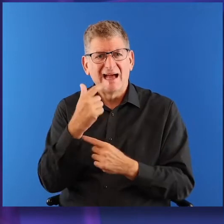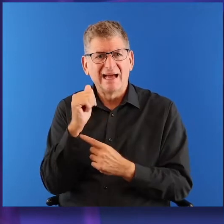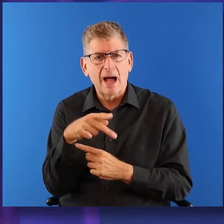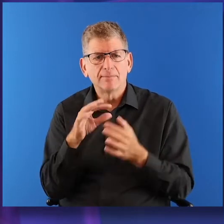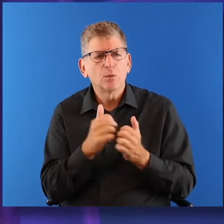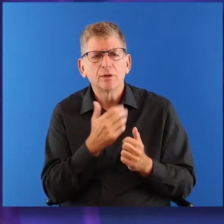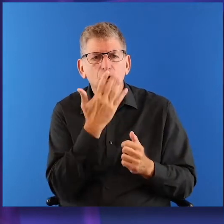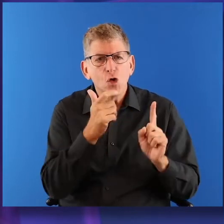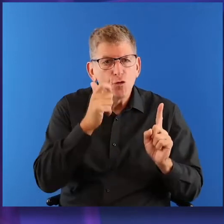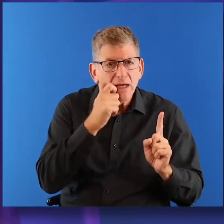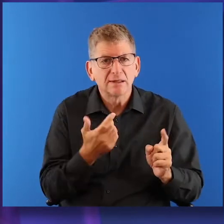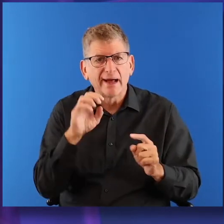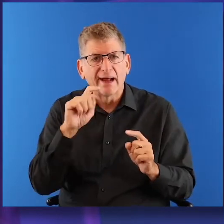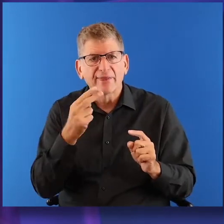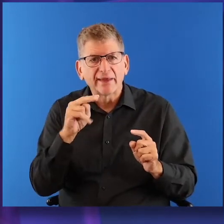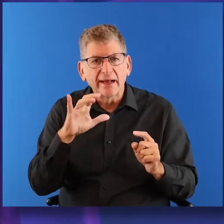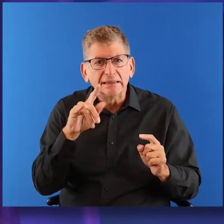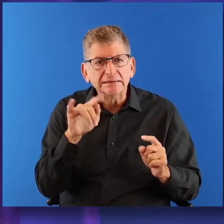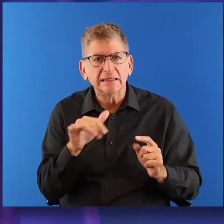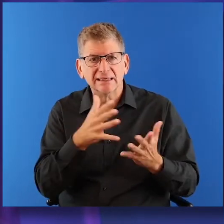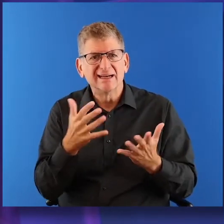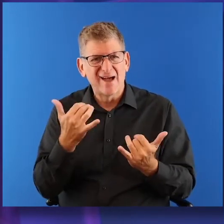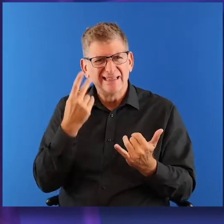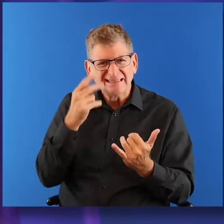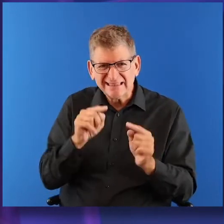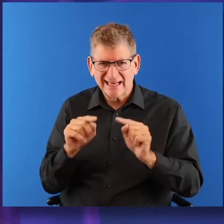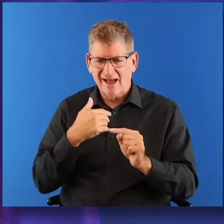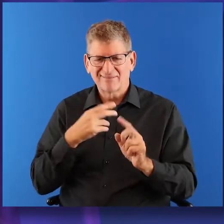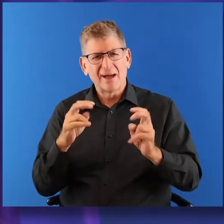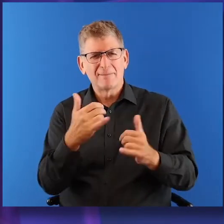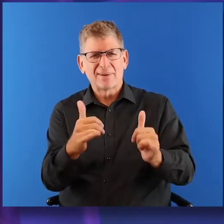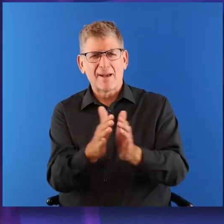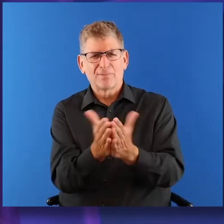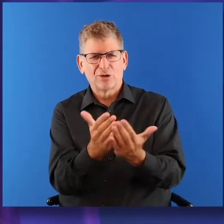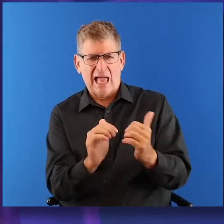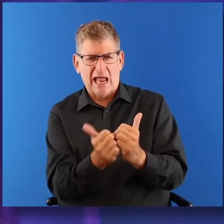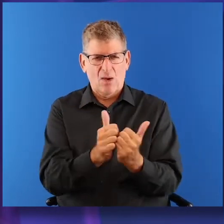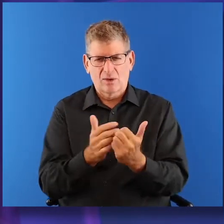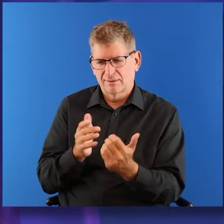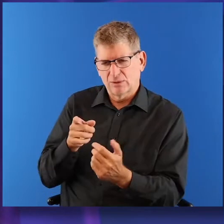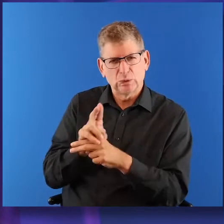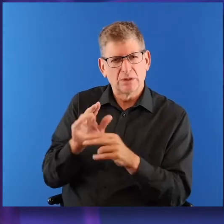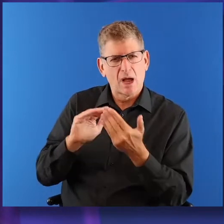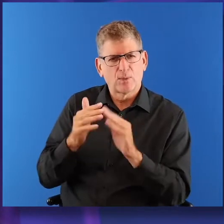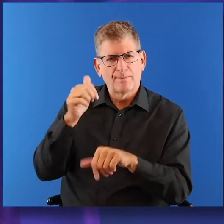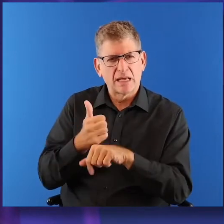community health workers prom-authorize dissolute, making sure that they had the resources and tools that they need to be